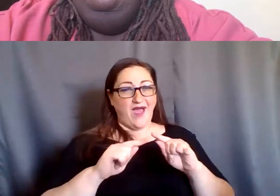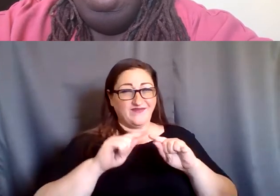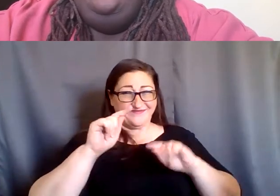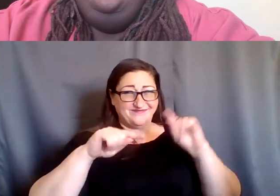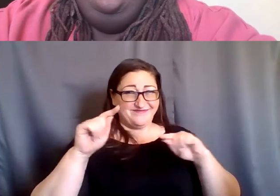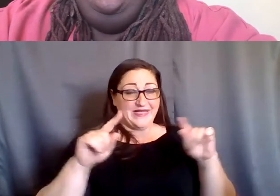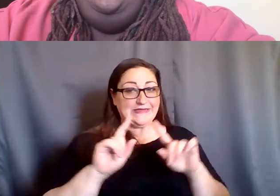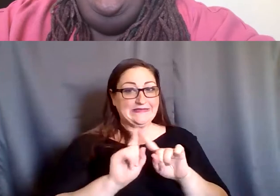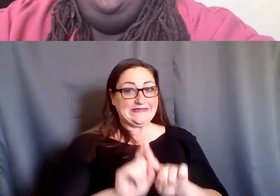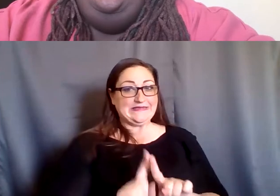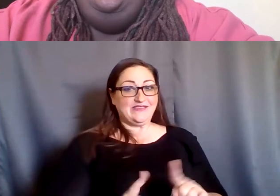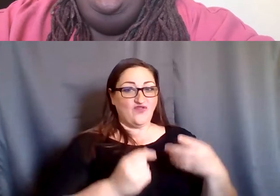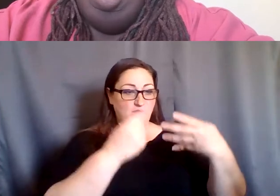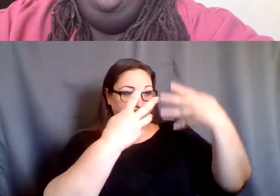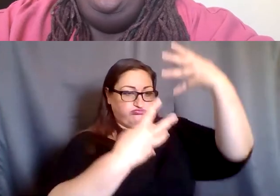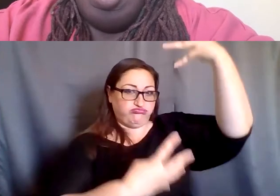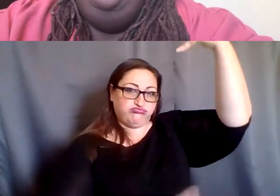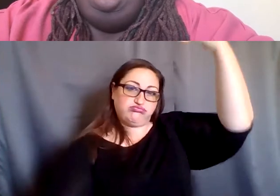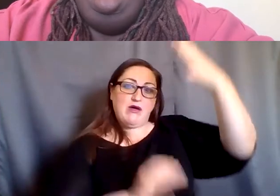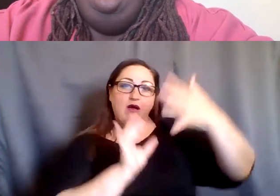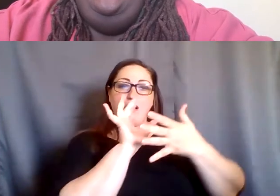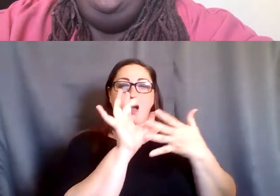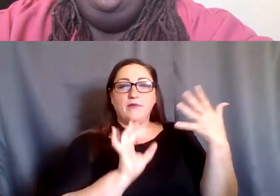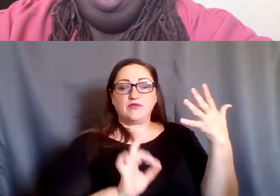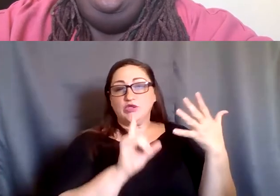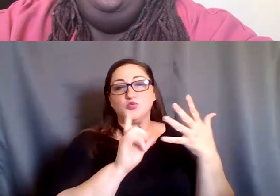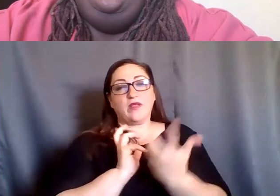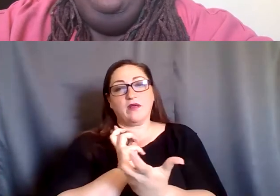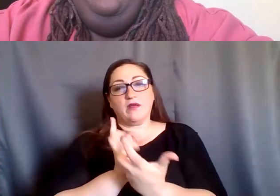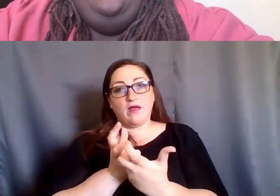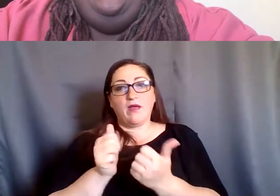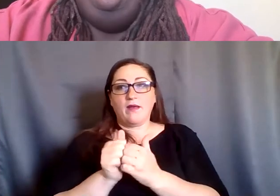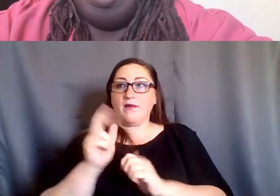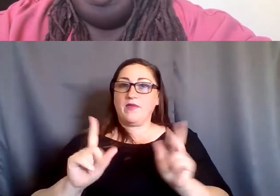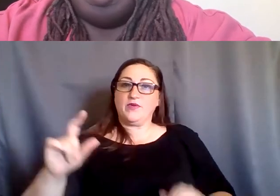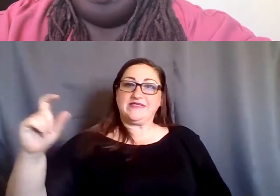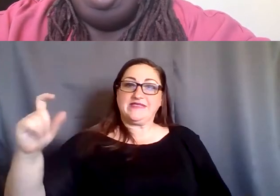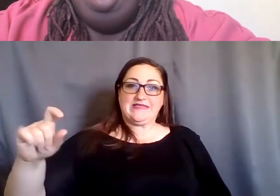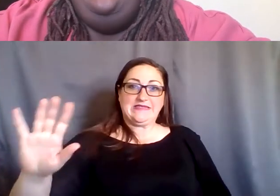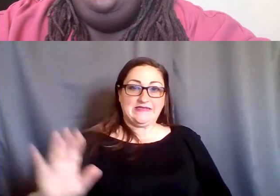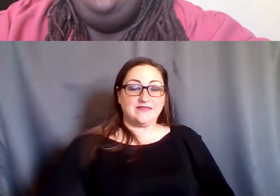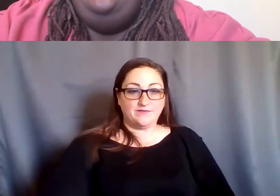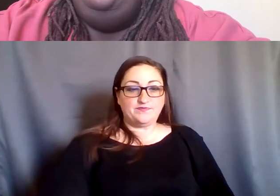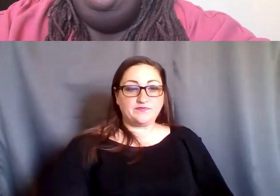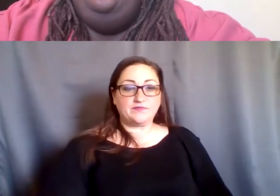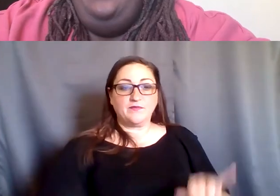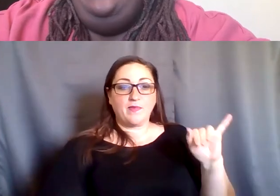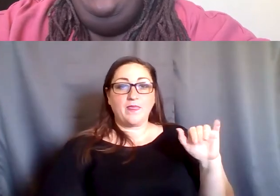Yeah, I think that when we talk about accessibility, there’s very much so this attitude from nondisabled people, like,